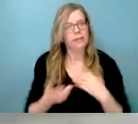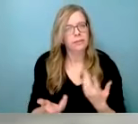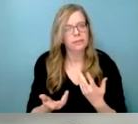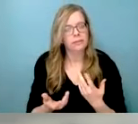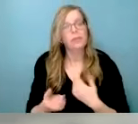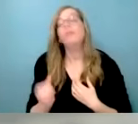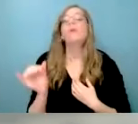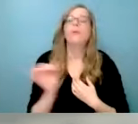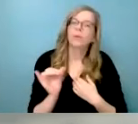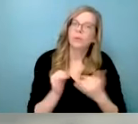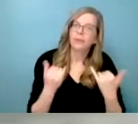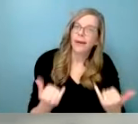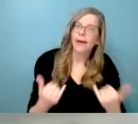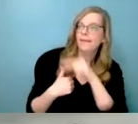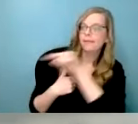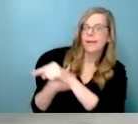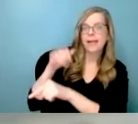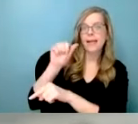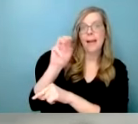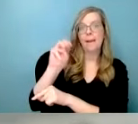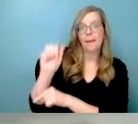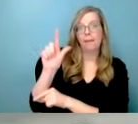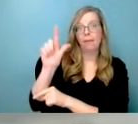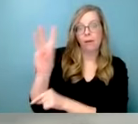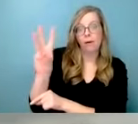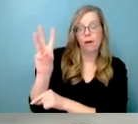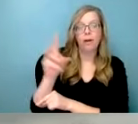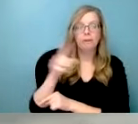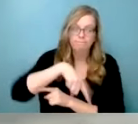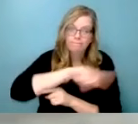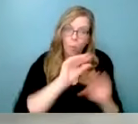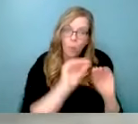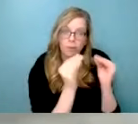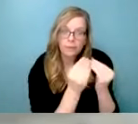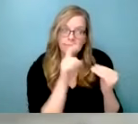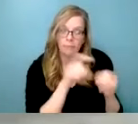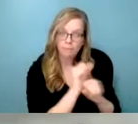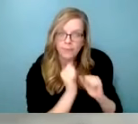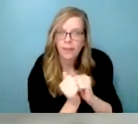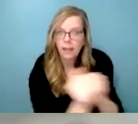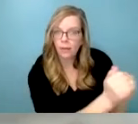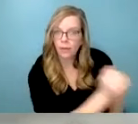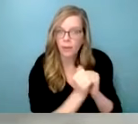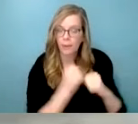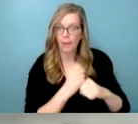accessibility legislation organizations must all collaborate to make manitoba accessible